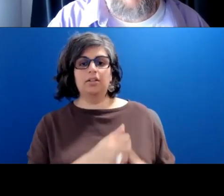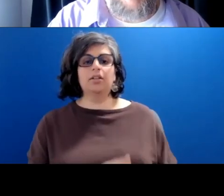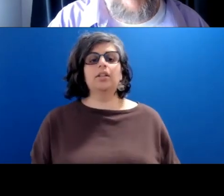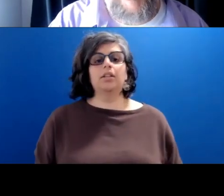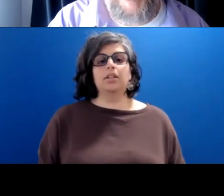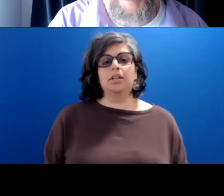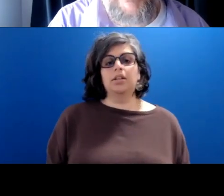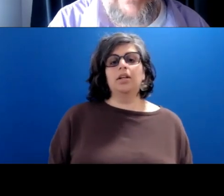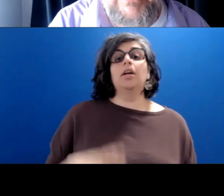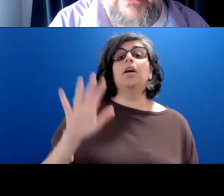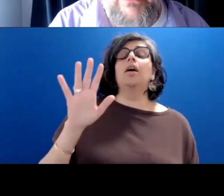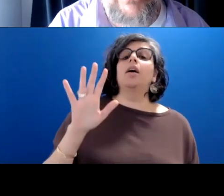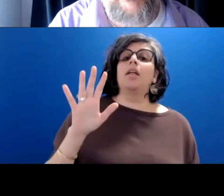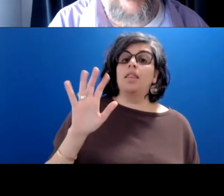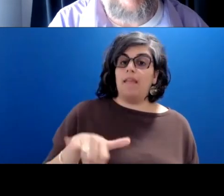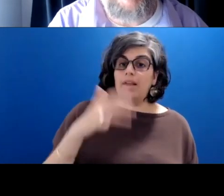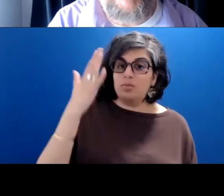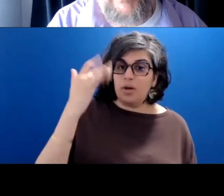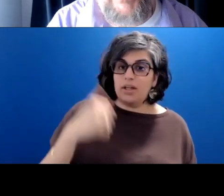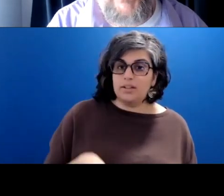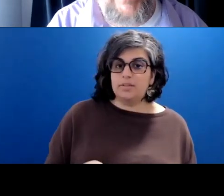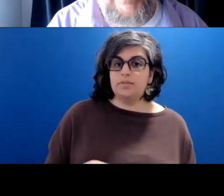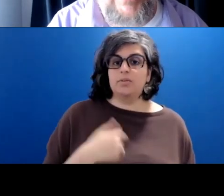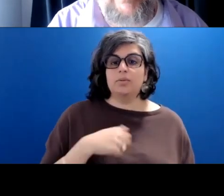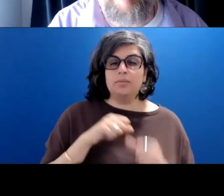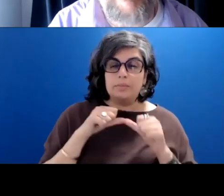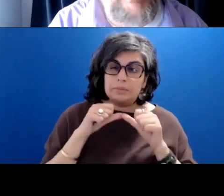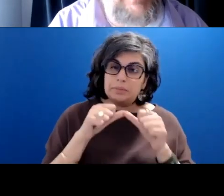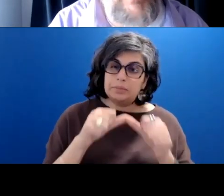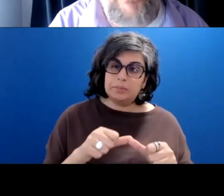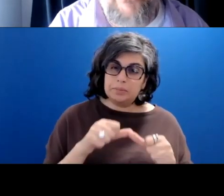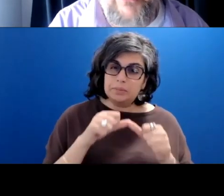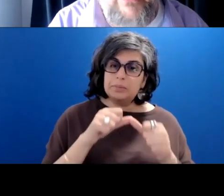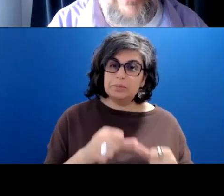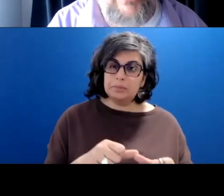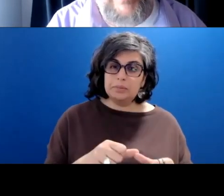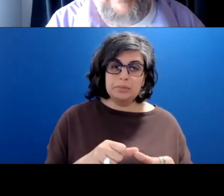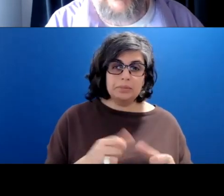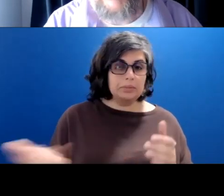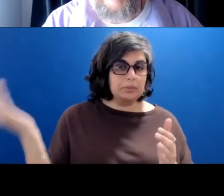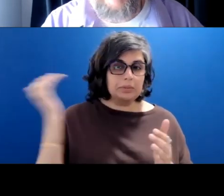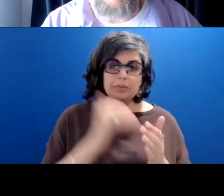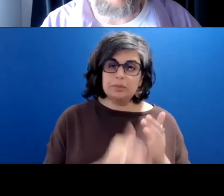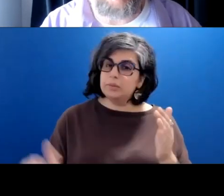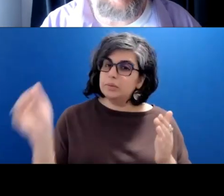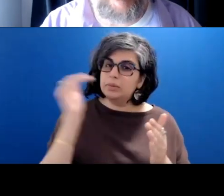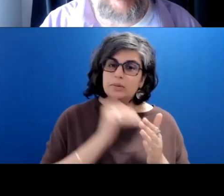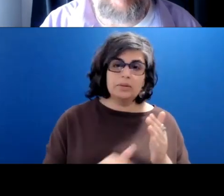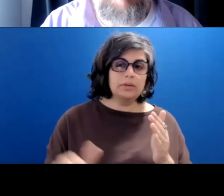So because of some of these concerns, we are continuing to see, continuing over and over and over again to see that